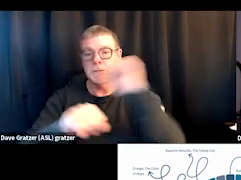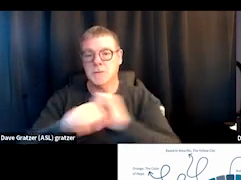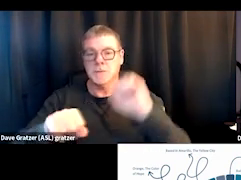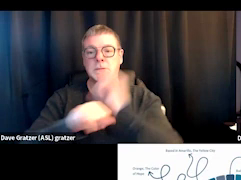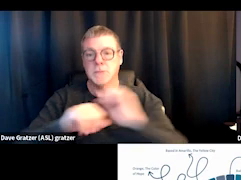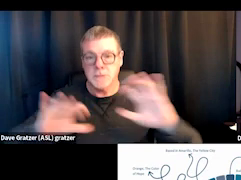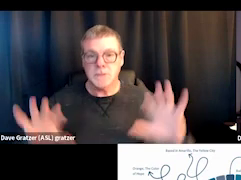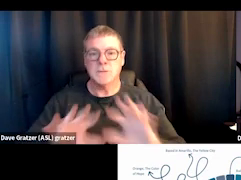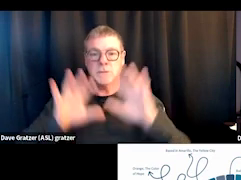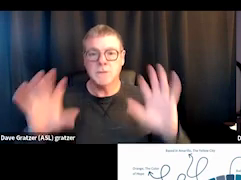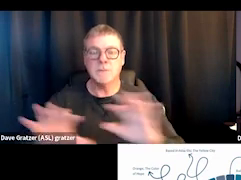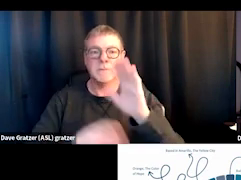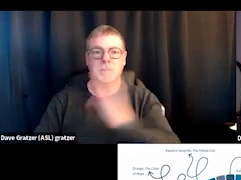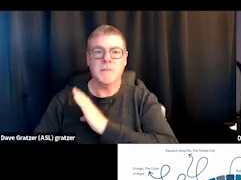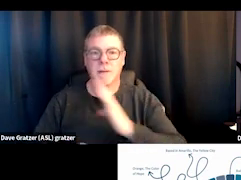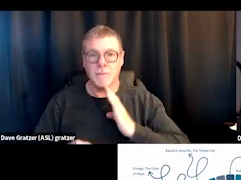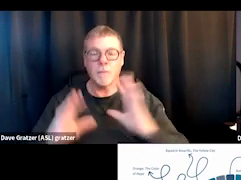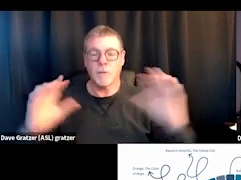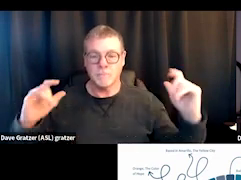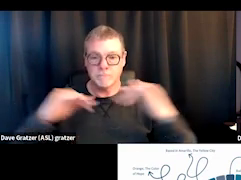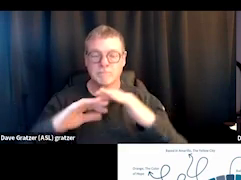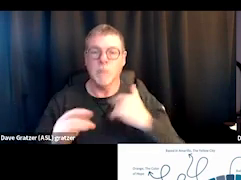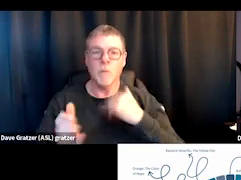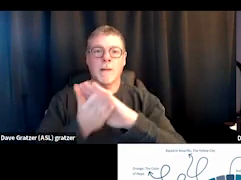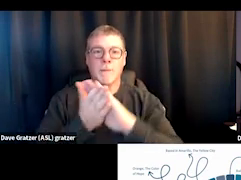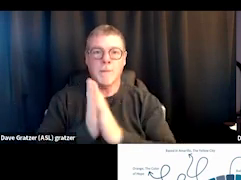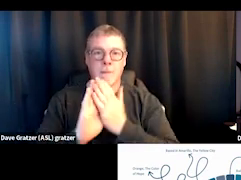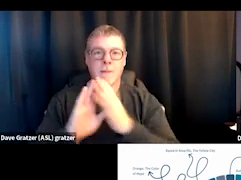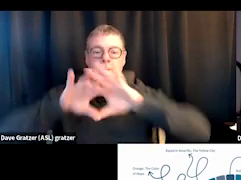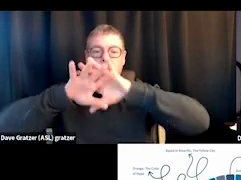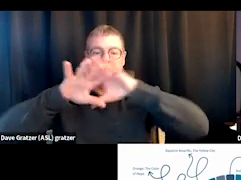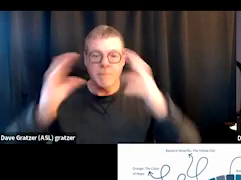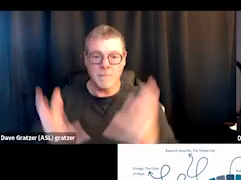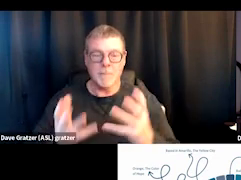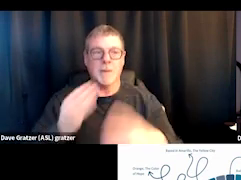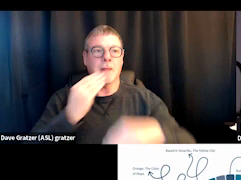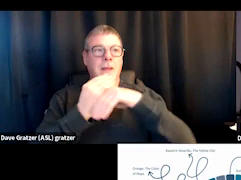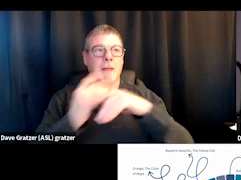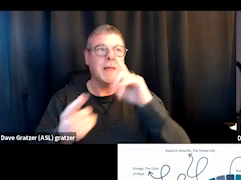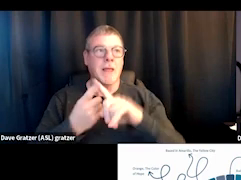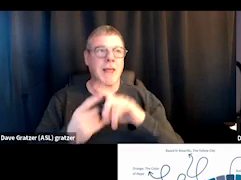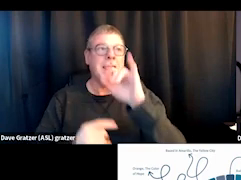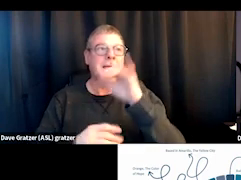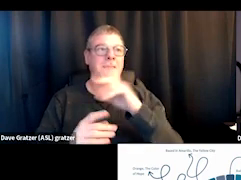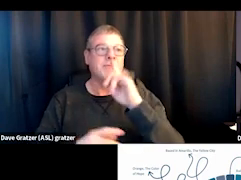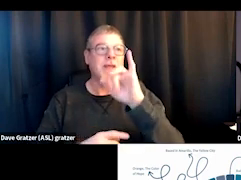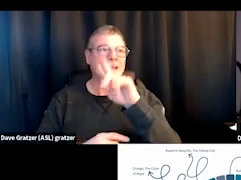you know, the board's convening, we became a holy governed subsidiary of Aspire Indiana Health. And I'll tell you a little bit about them,